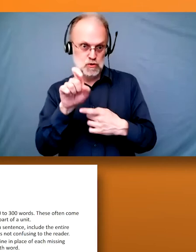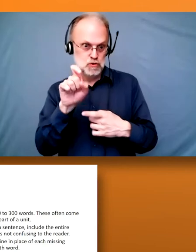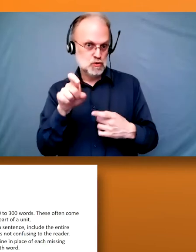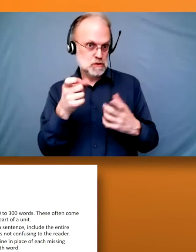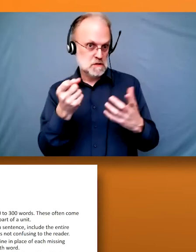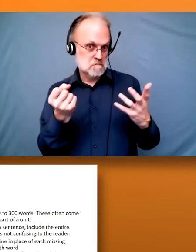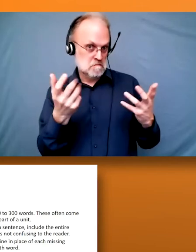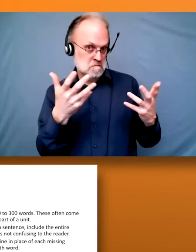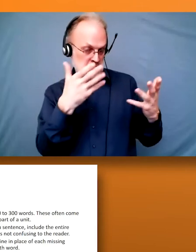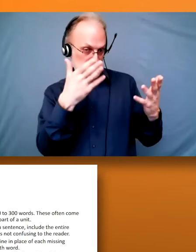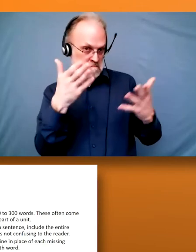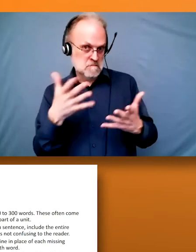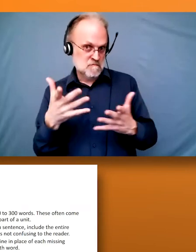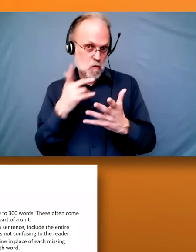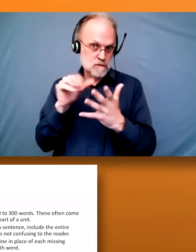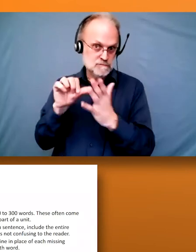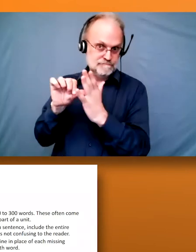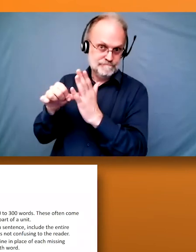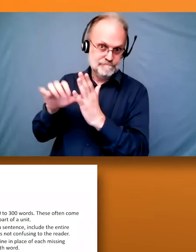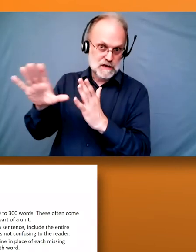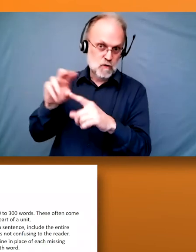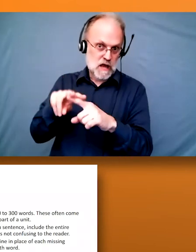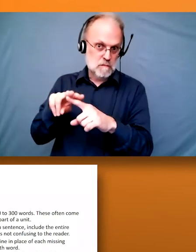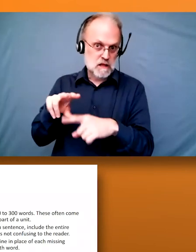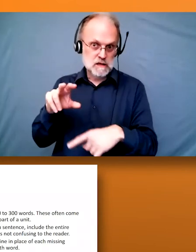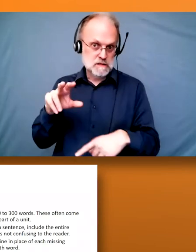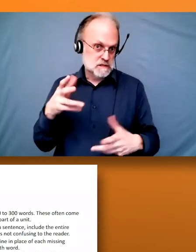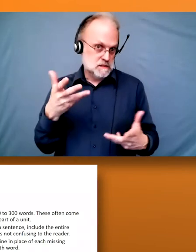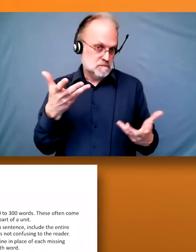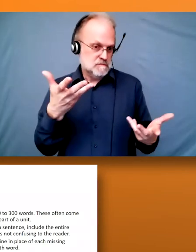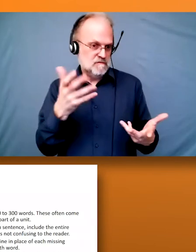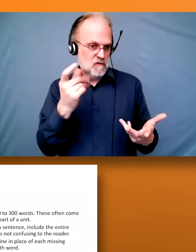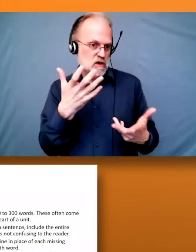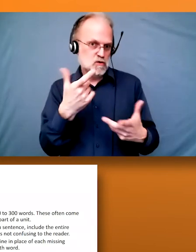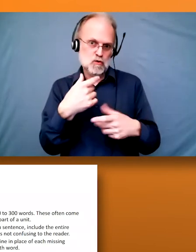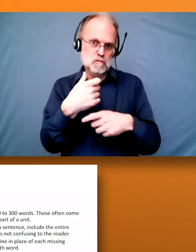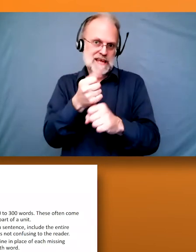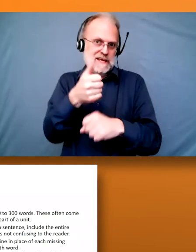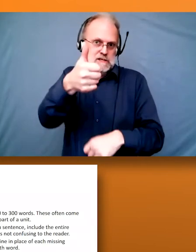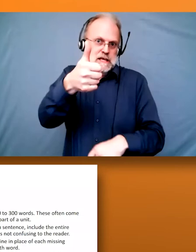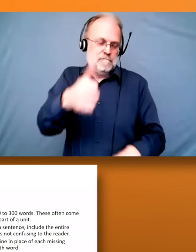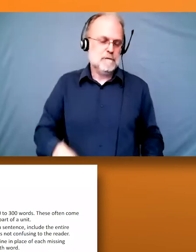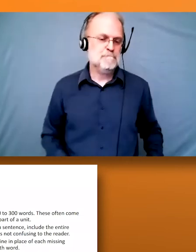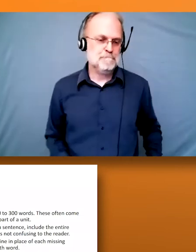if you want to-- if you want to create your own.